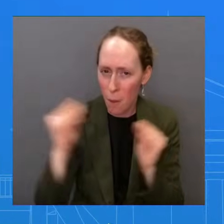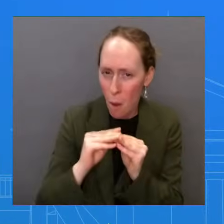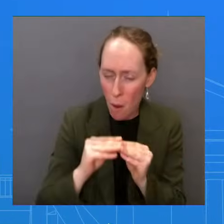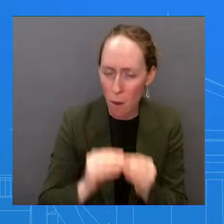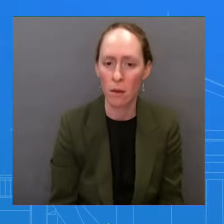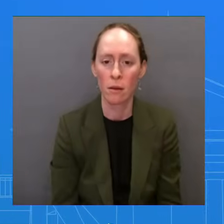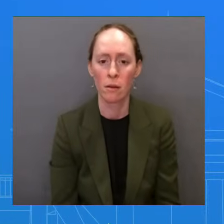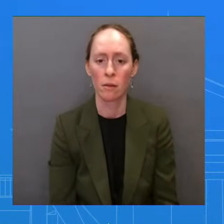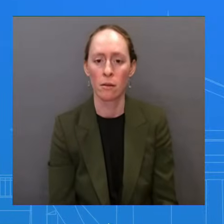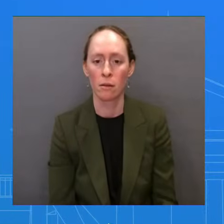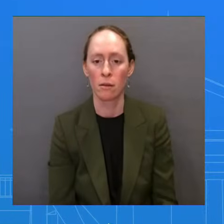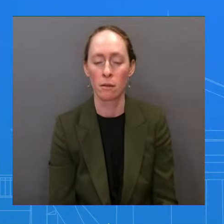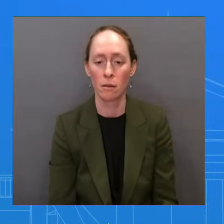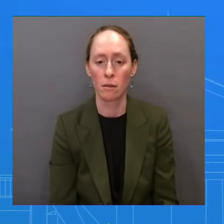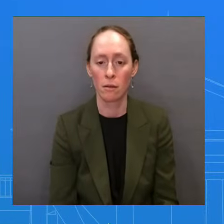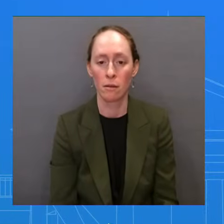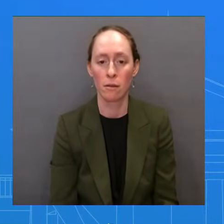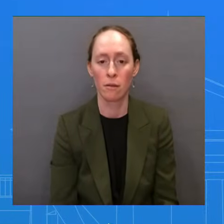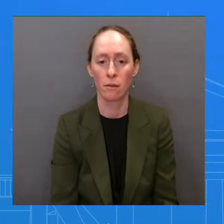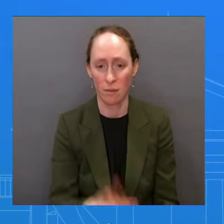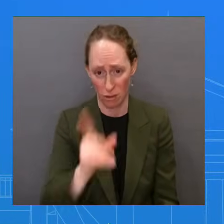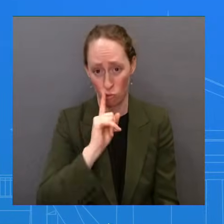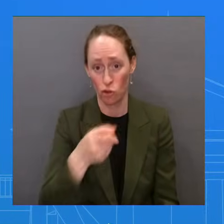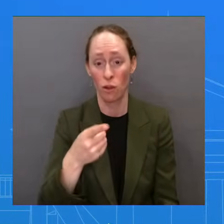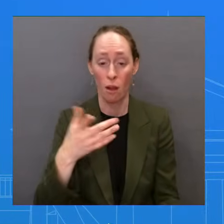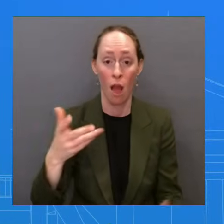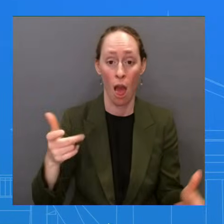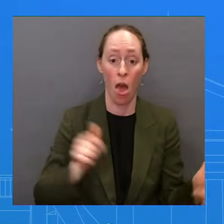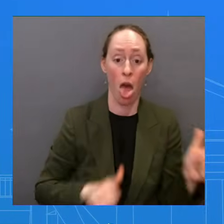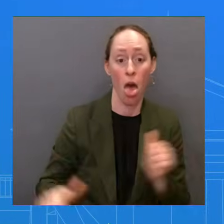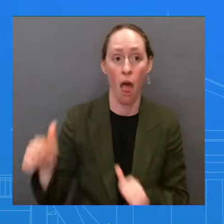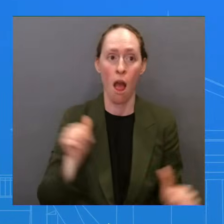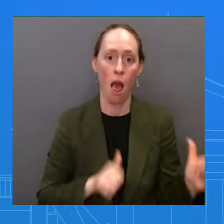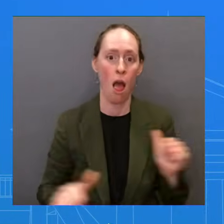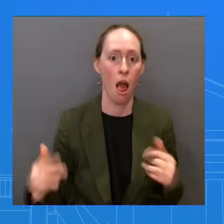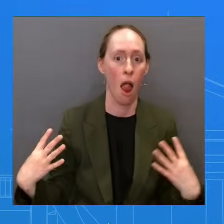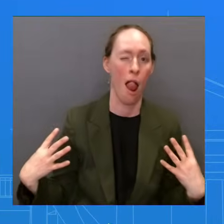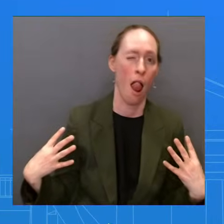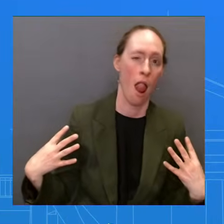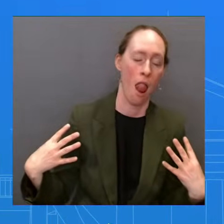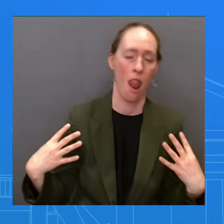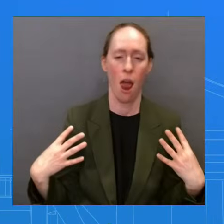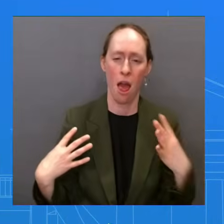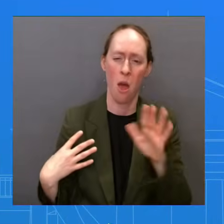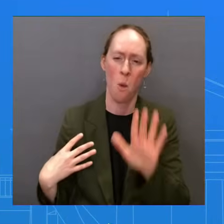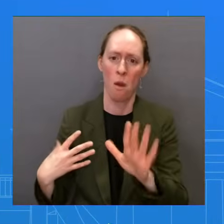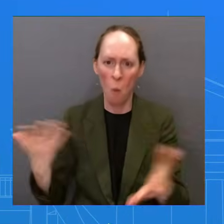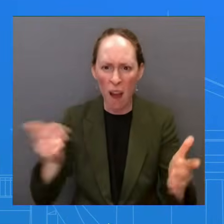dramatics could come down a little bit. The Press: What's dramatic about asking a question about -- Ms. Jean-Pierre: Okay. I'm going -- I'm going to answer.